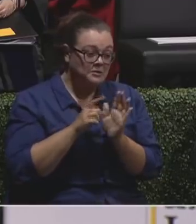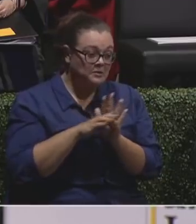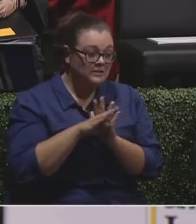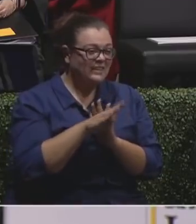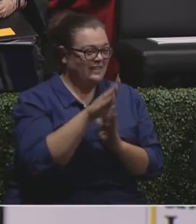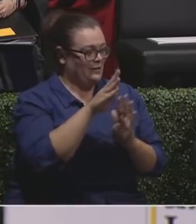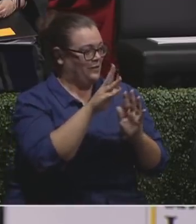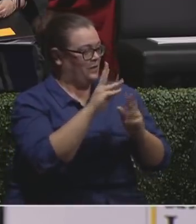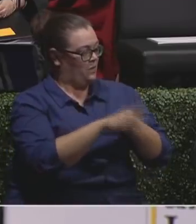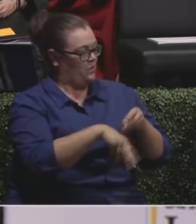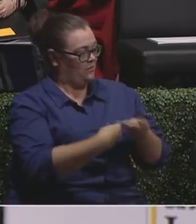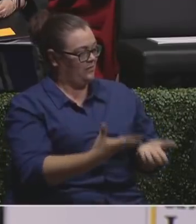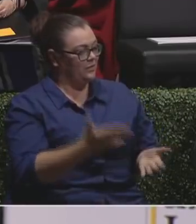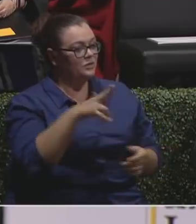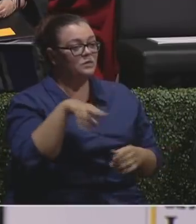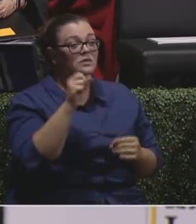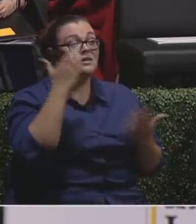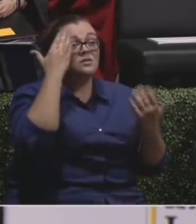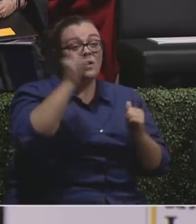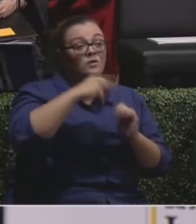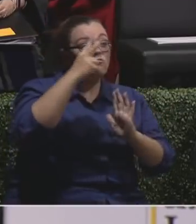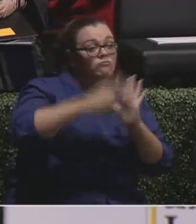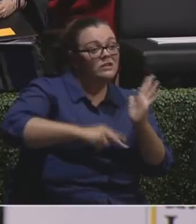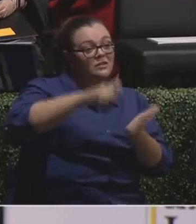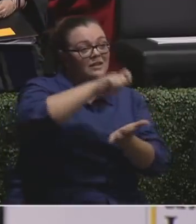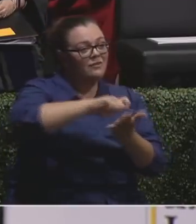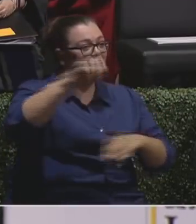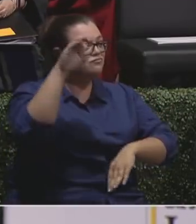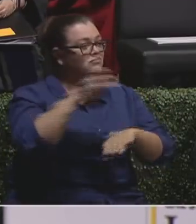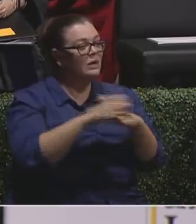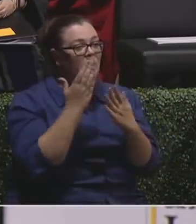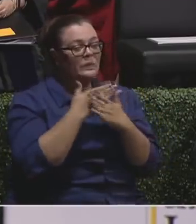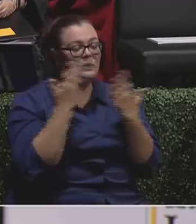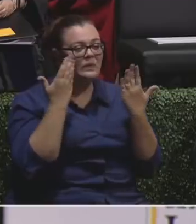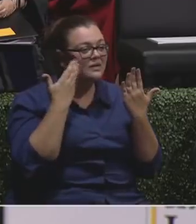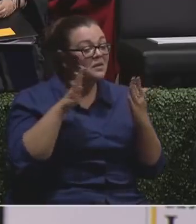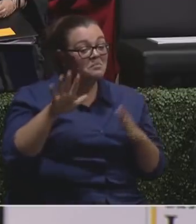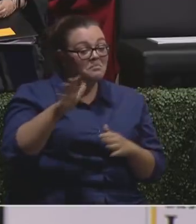MY PARENTS WERE LOVING AND HARD-WORKING -- AND SURVIVED THE WORLD THAT EXISTS ON THIS SIDE OF THE BORDER NOT KNOWING HOW TO